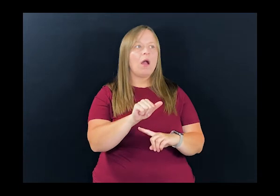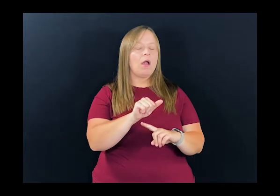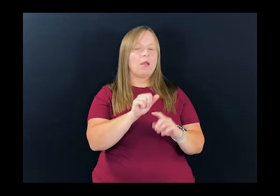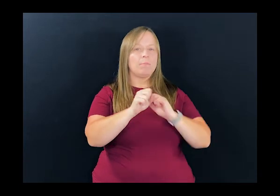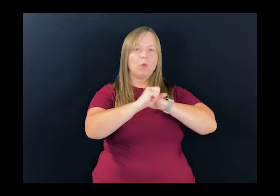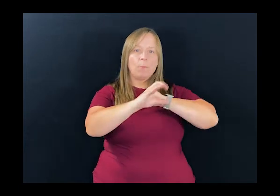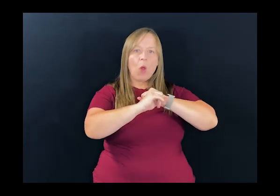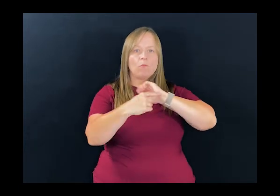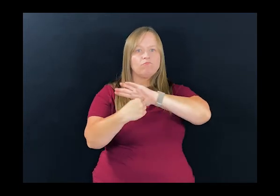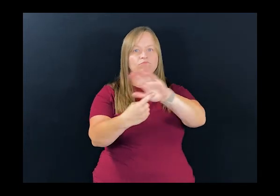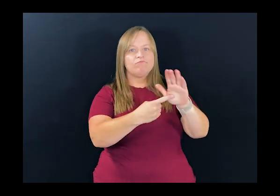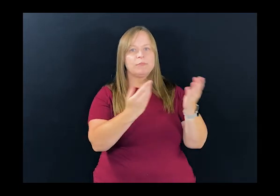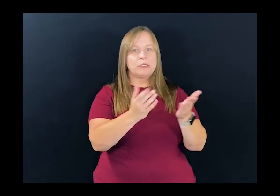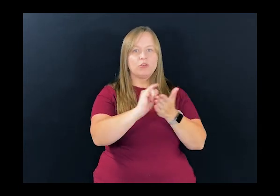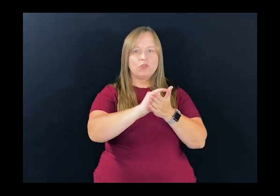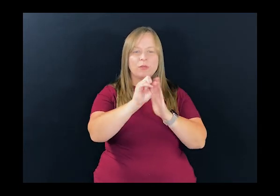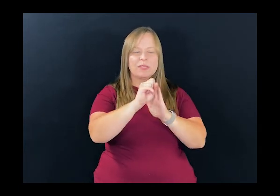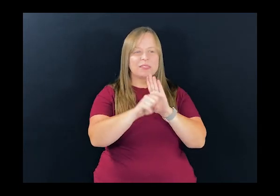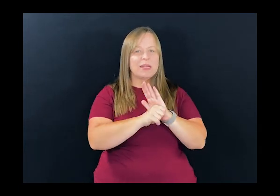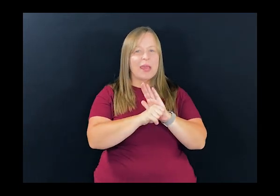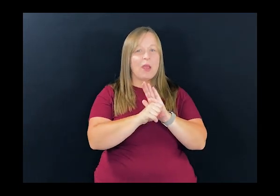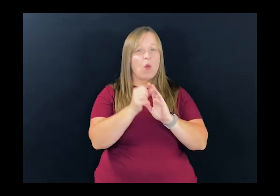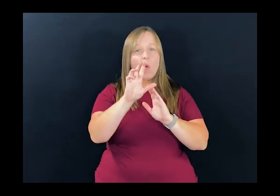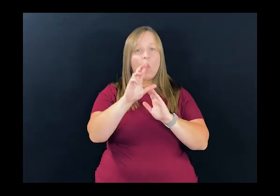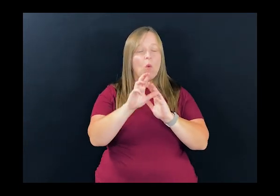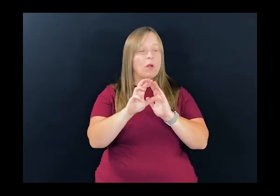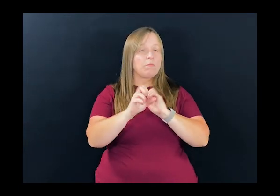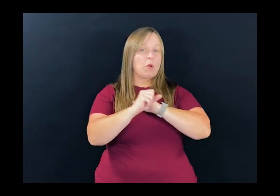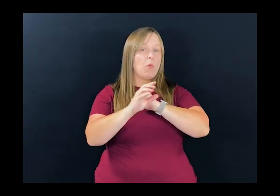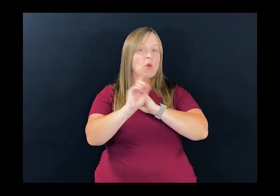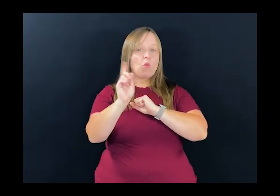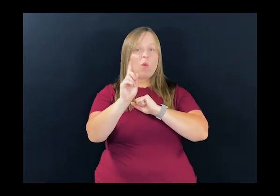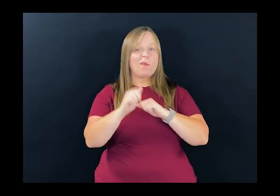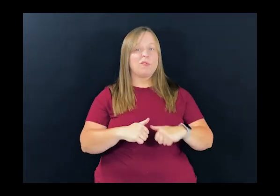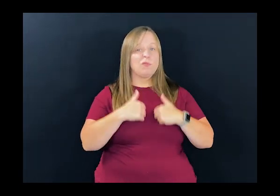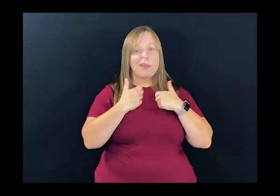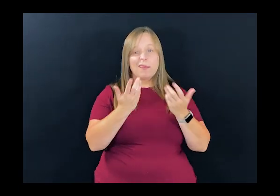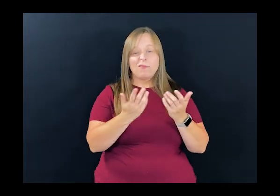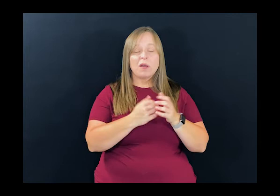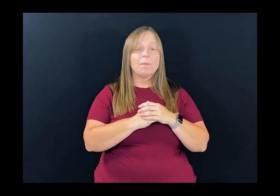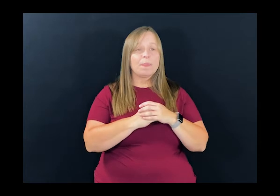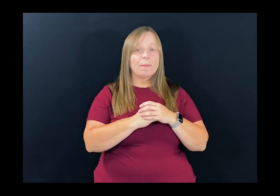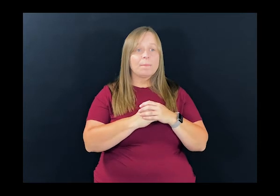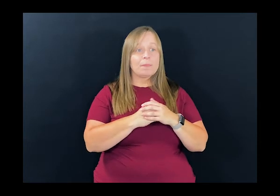and promote that here in New York, or, you know, promoting it wherever you are.